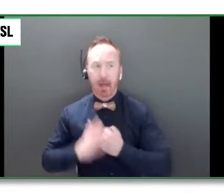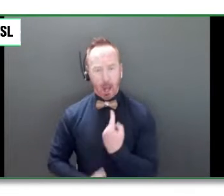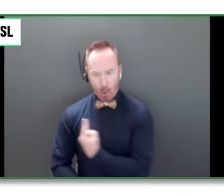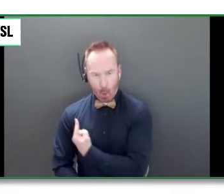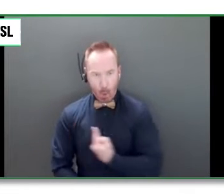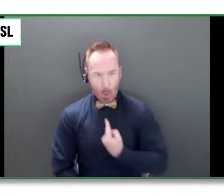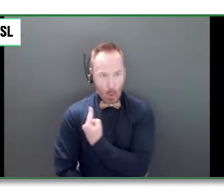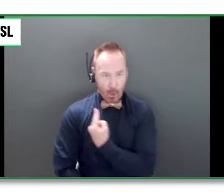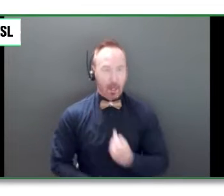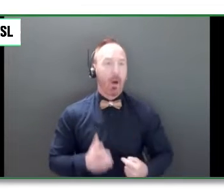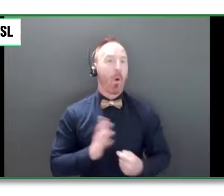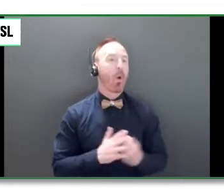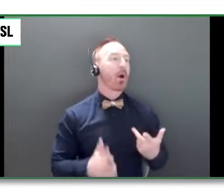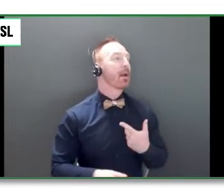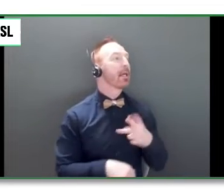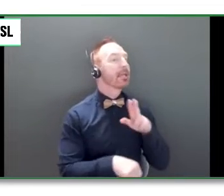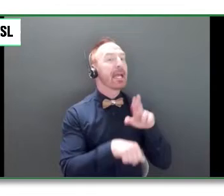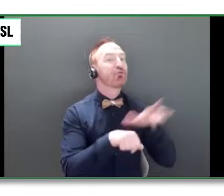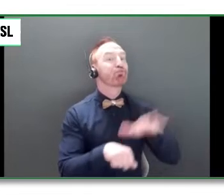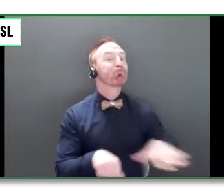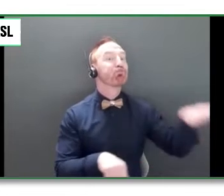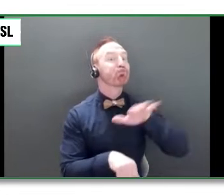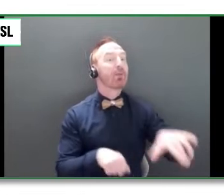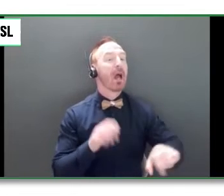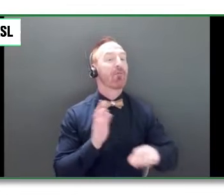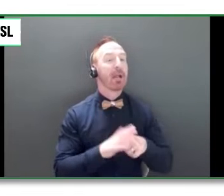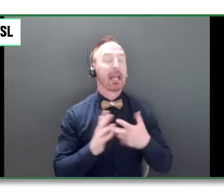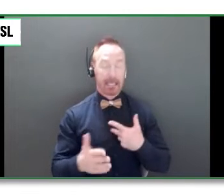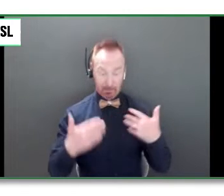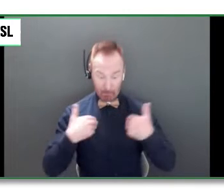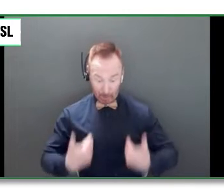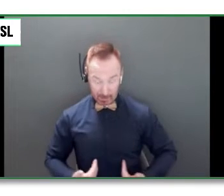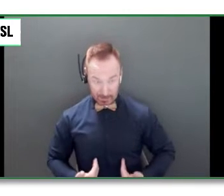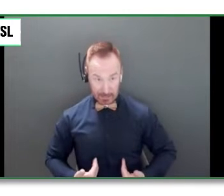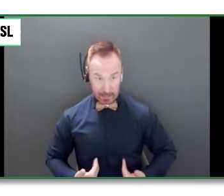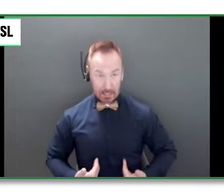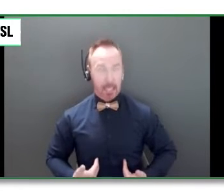at rock bottom. The chronicle of Thoreau's body's trajectory through